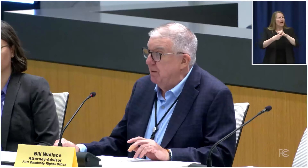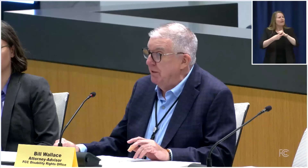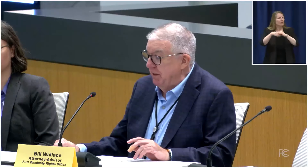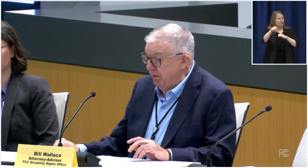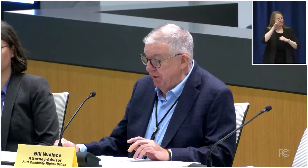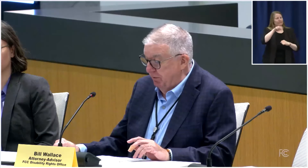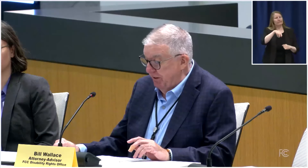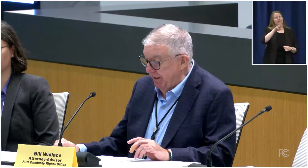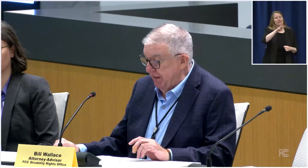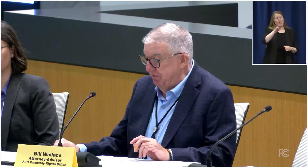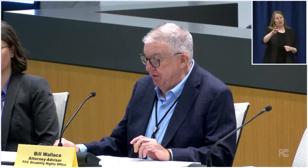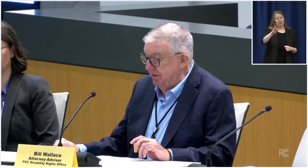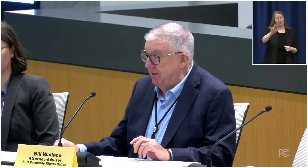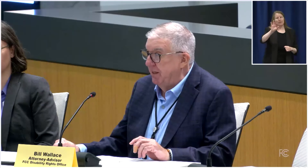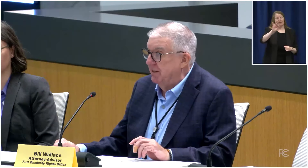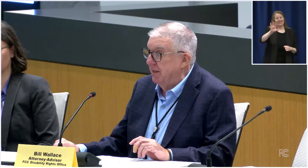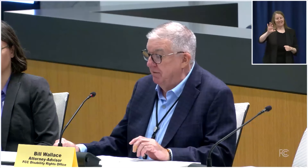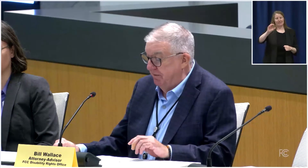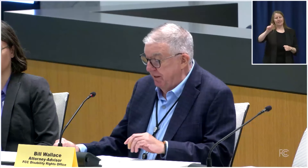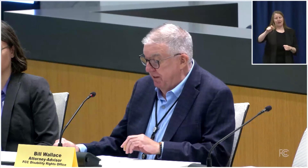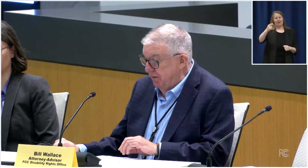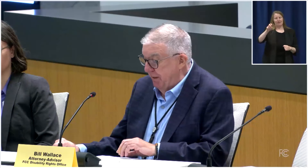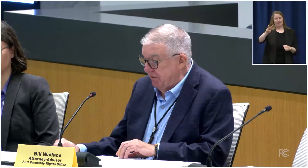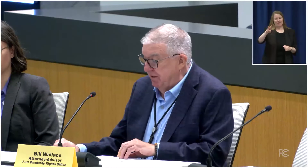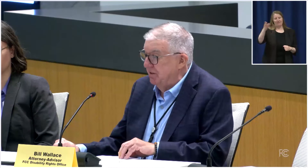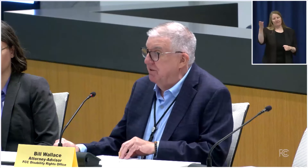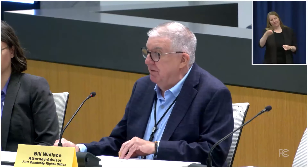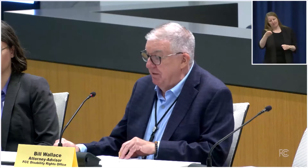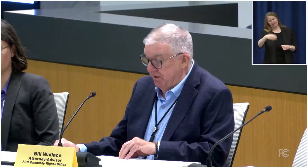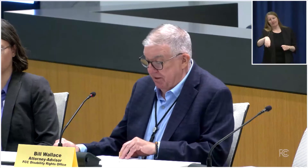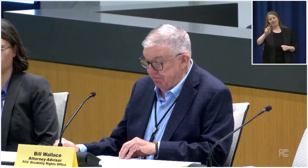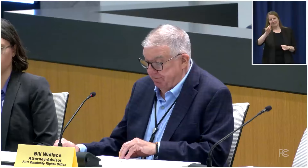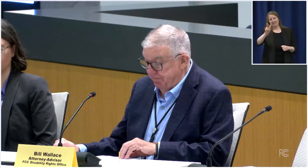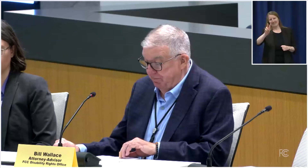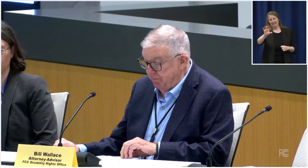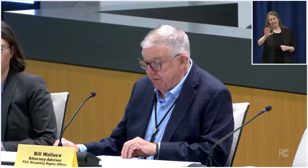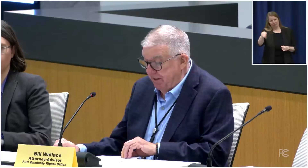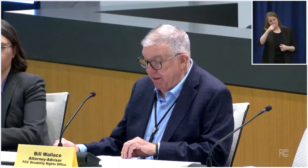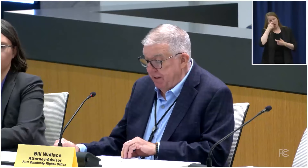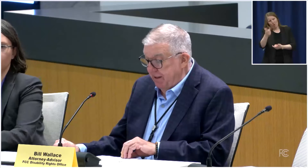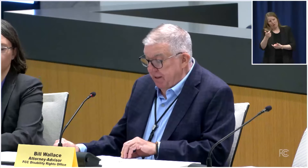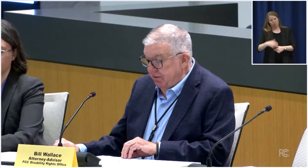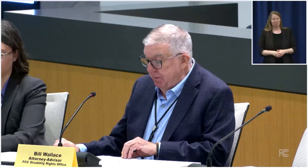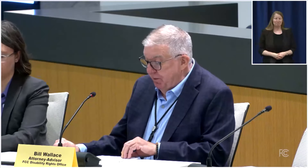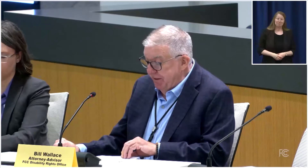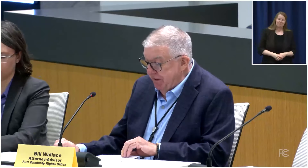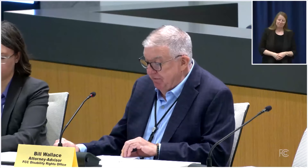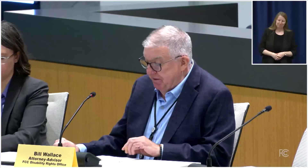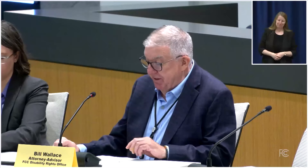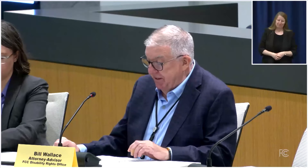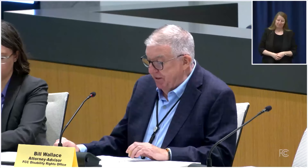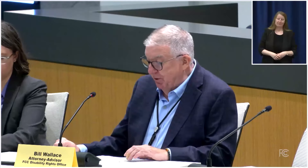HOSTED A SHOWCASE THAT DEMONSTRATES DVC AND ACE DIRECT, INFORMATION REGARDING ACE DIRECT AND DVC